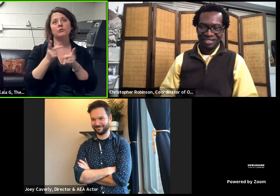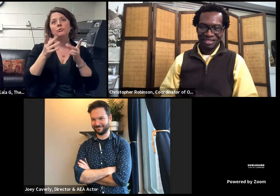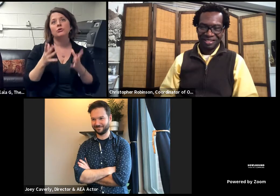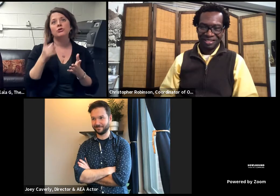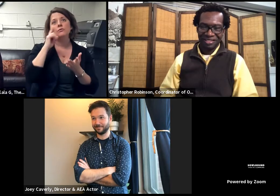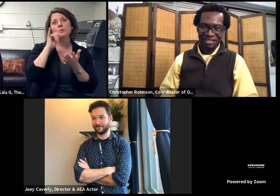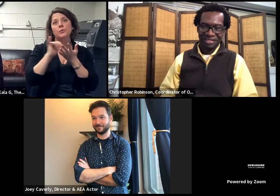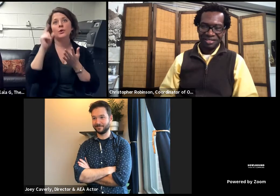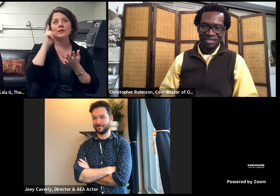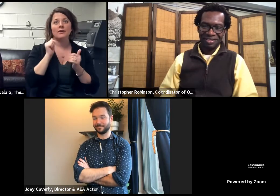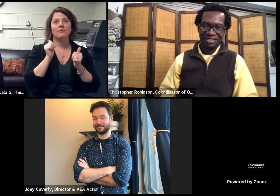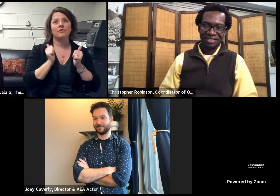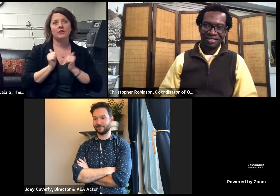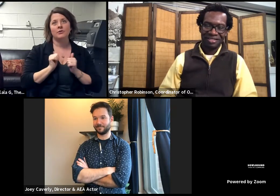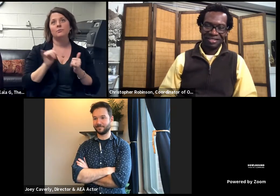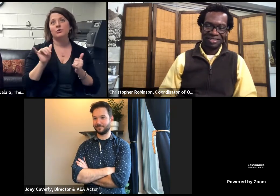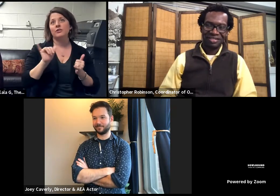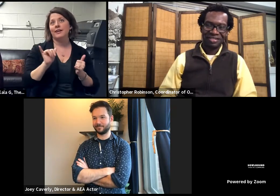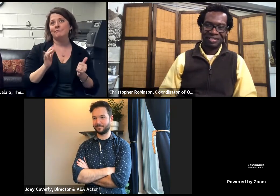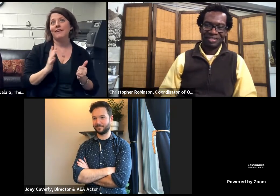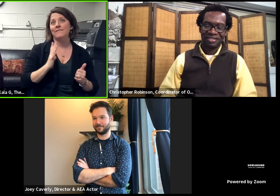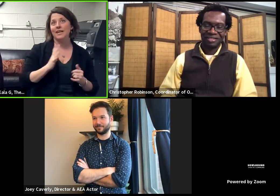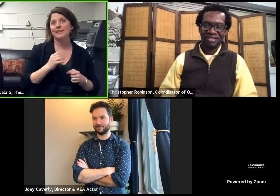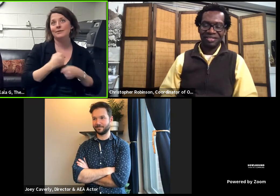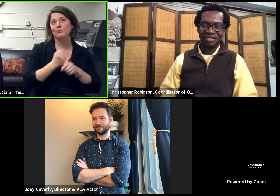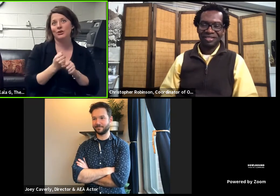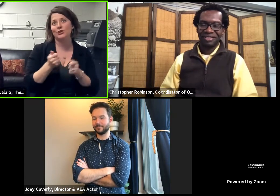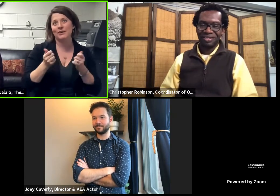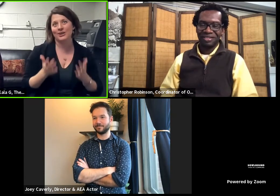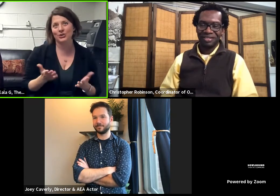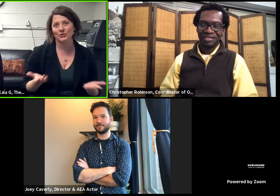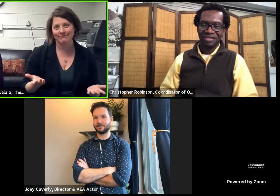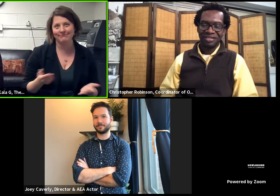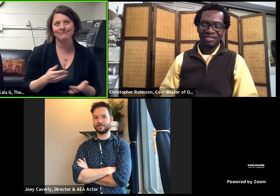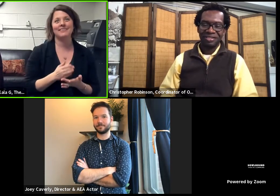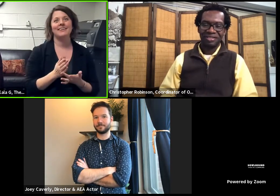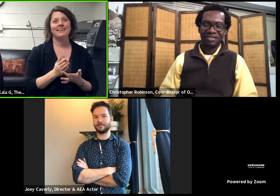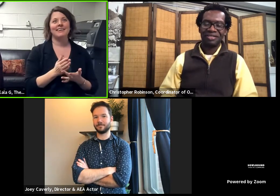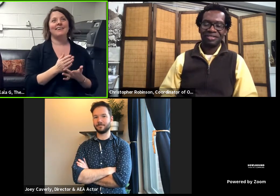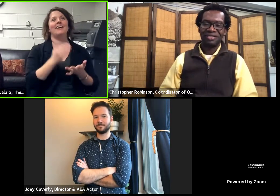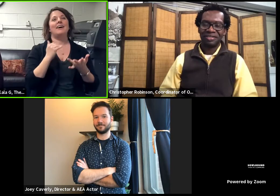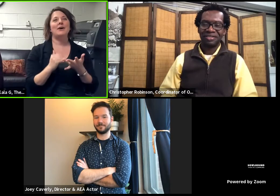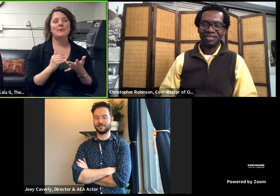Another hat that I wear is being assistant manager at the theater for the deaf, New York Deaf Theatre.